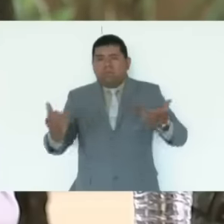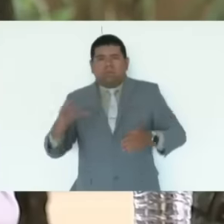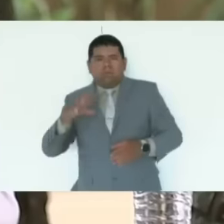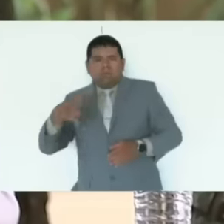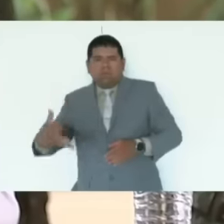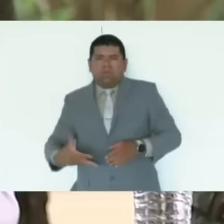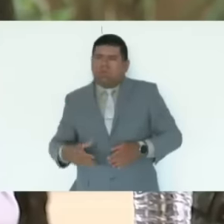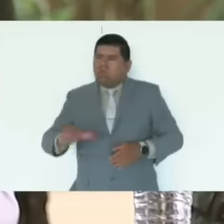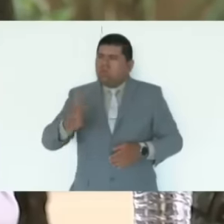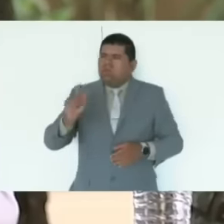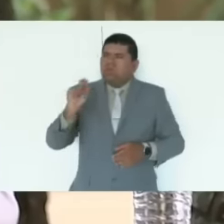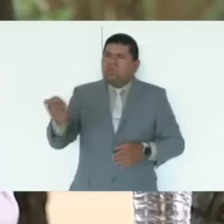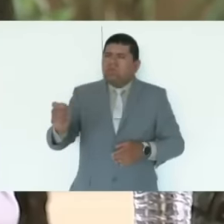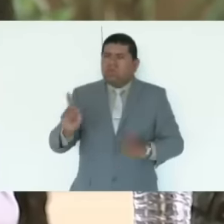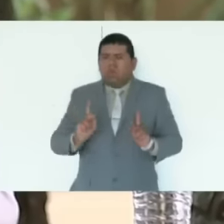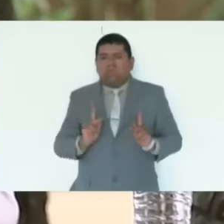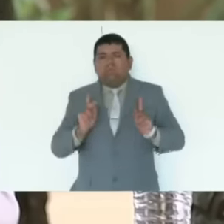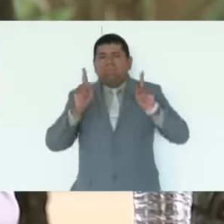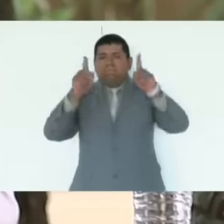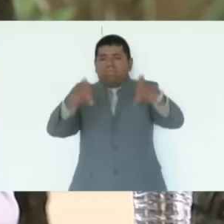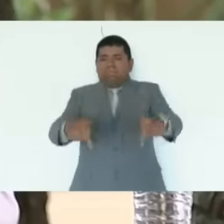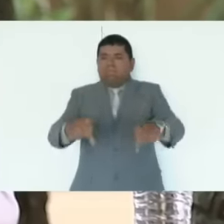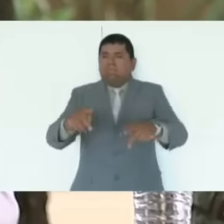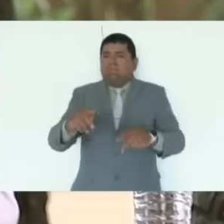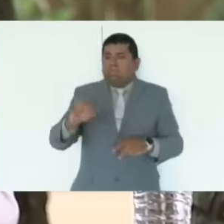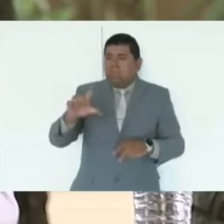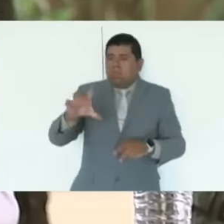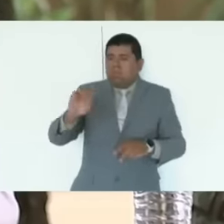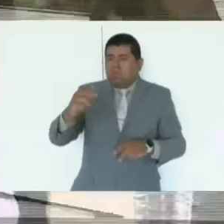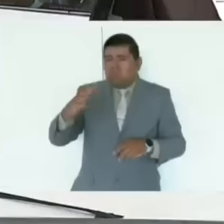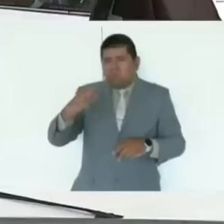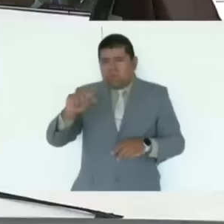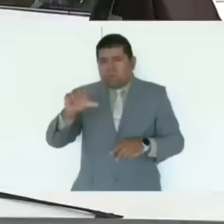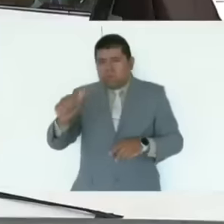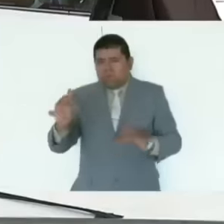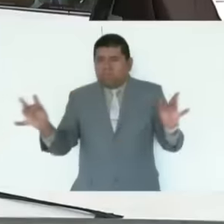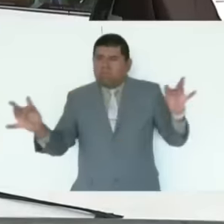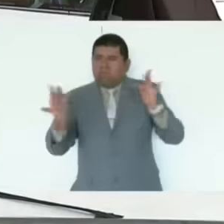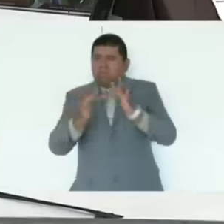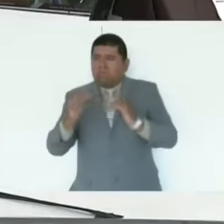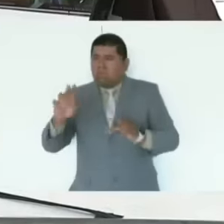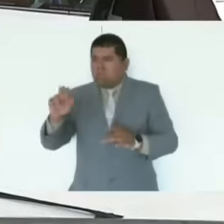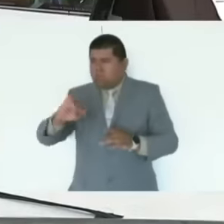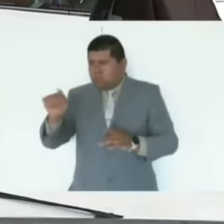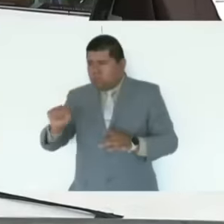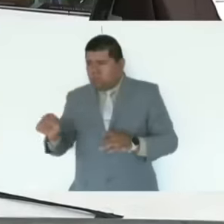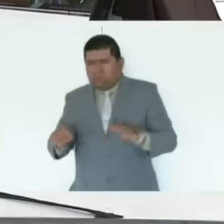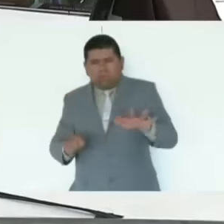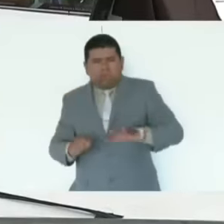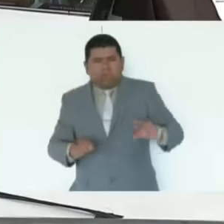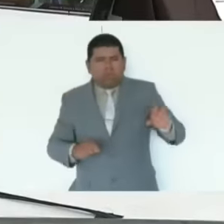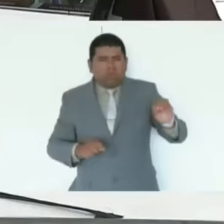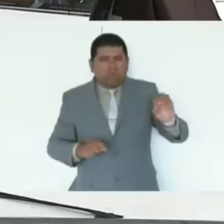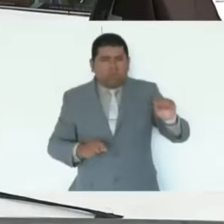construction of the bridge at 80 that connects Ruiz with Rosa Morada. Another road that we have already